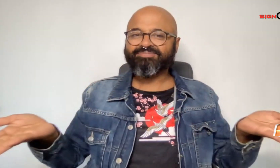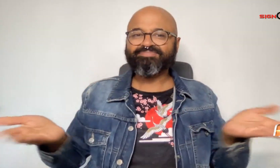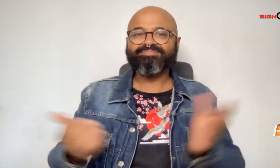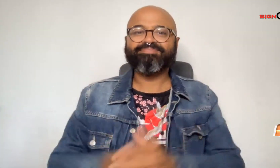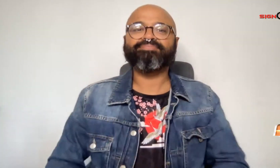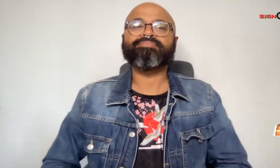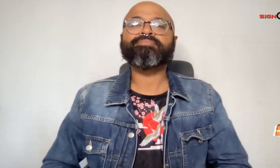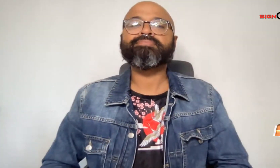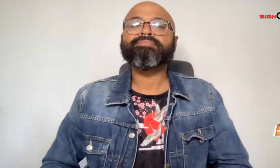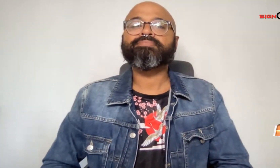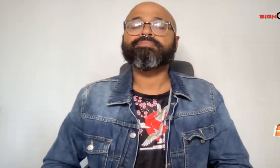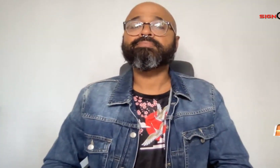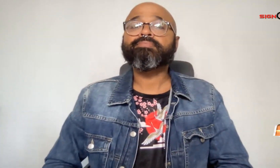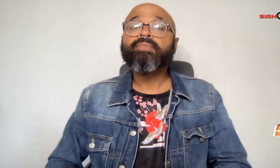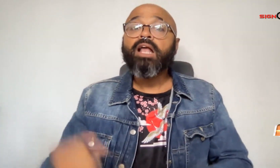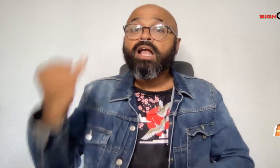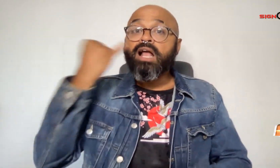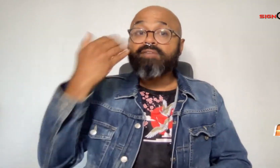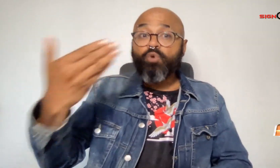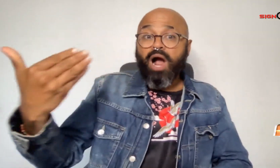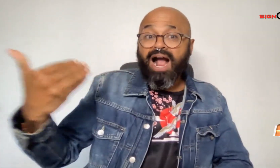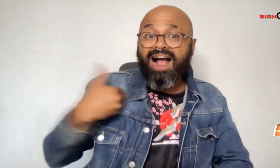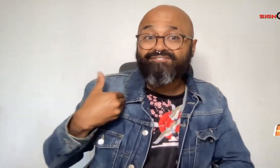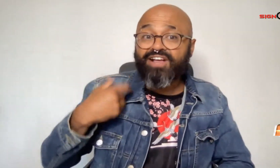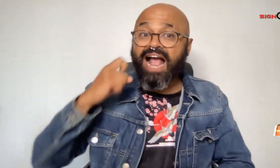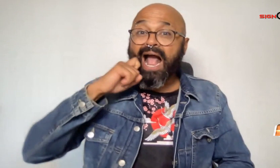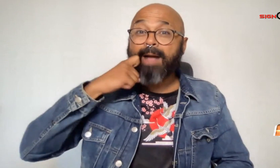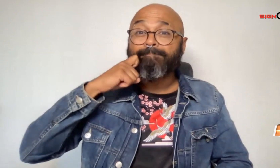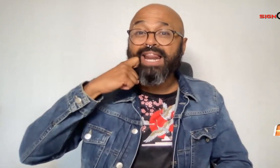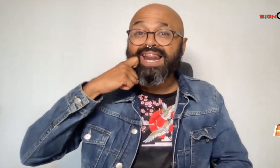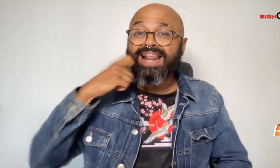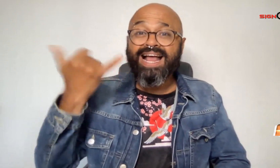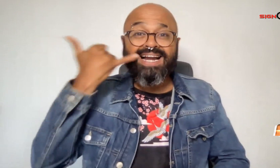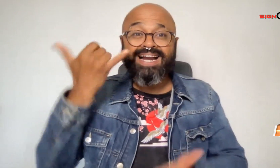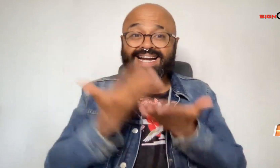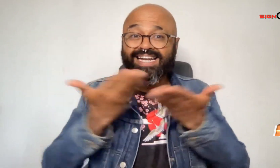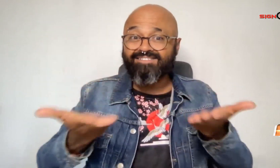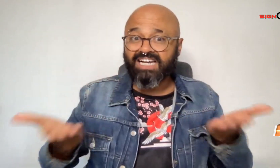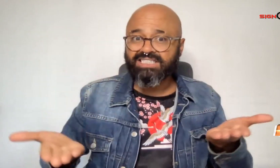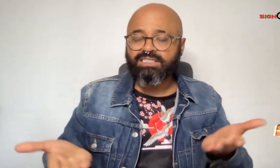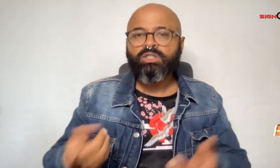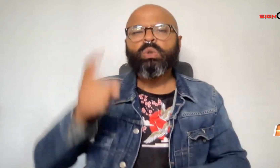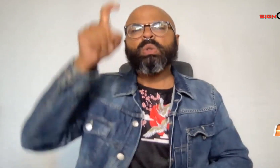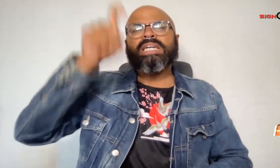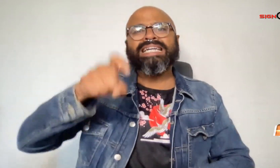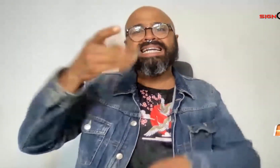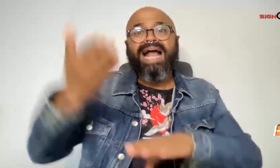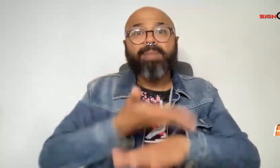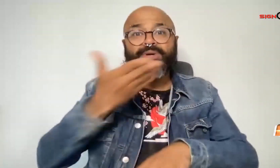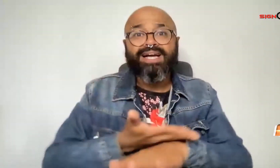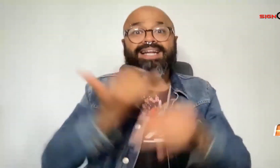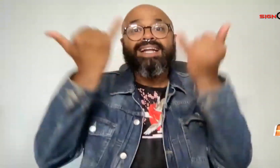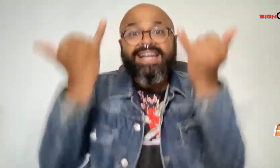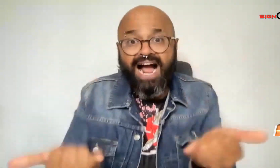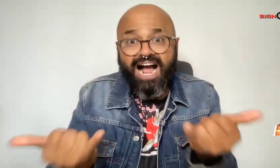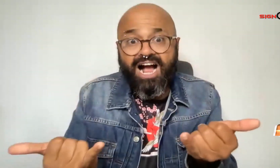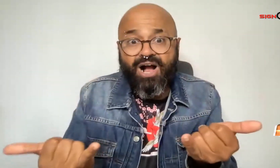may add it at the bottom of the screen if you have an Apple device you need to upgrade